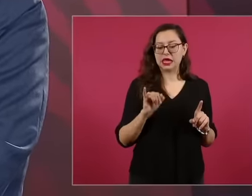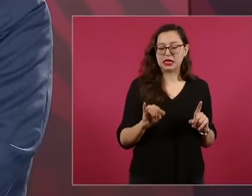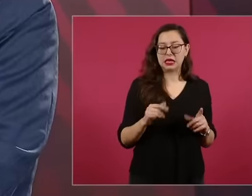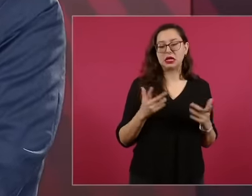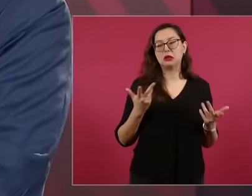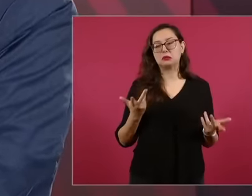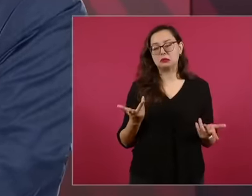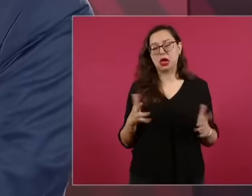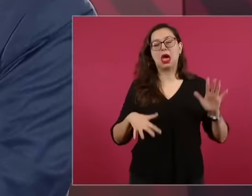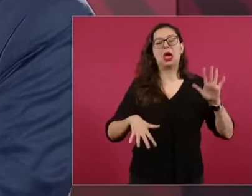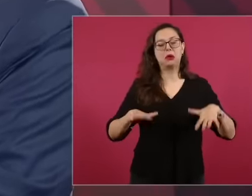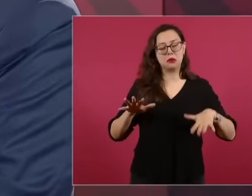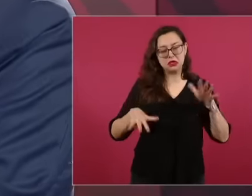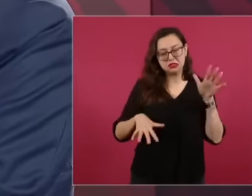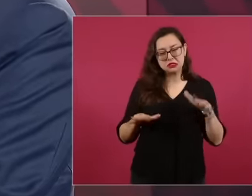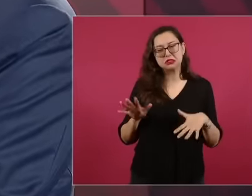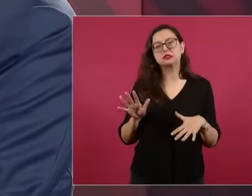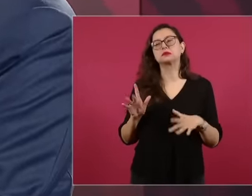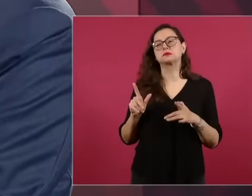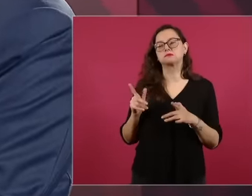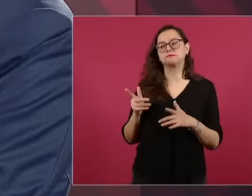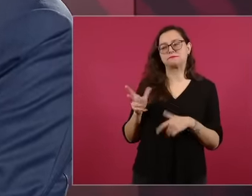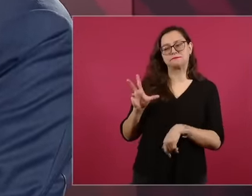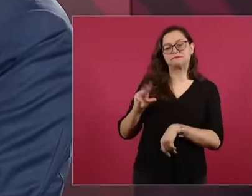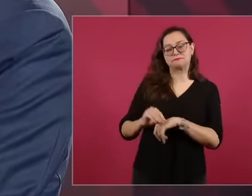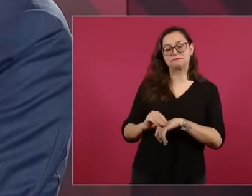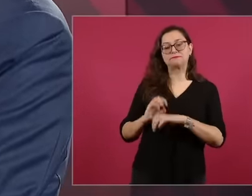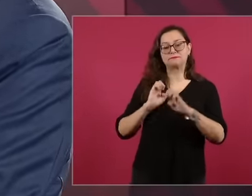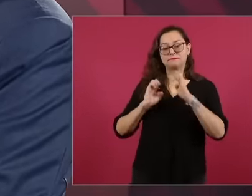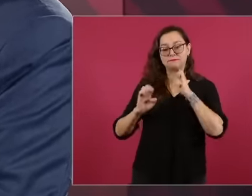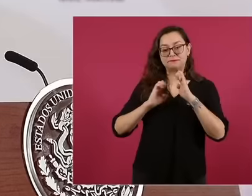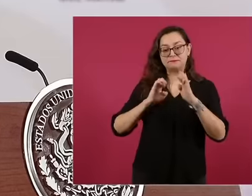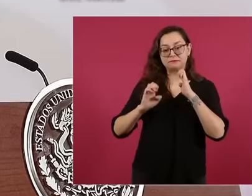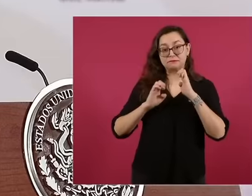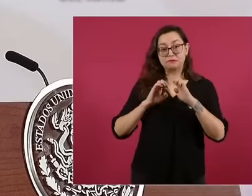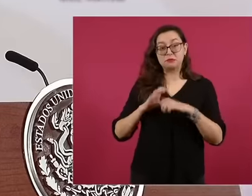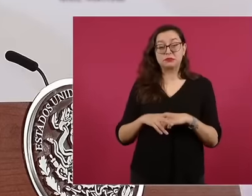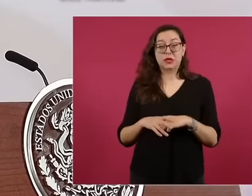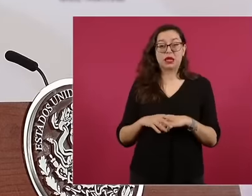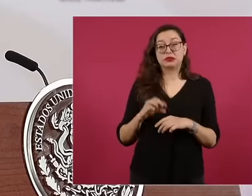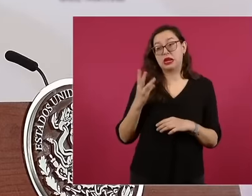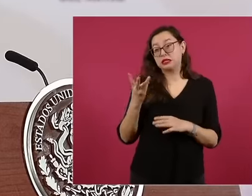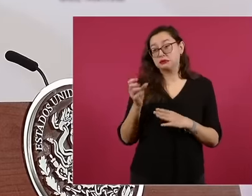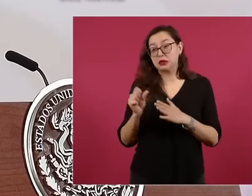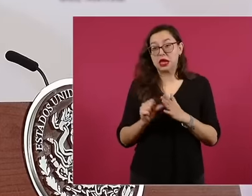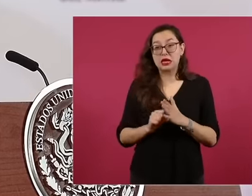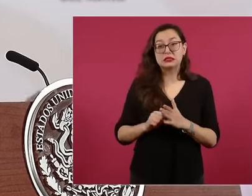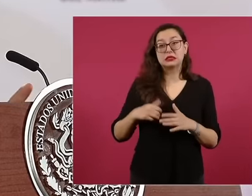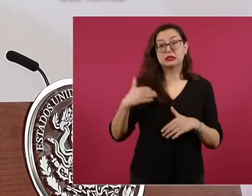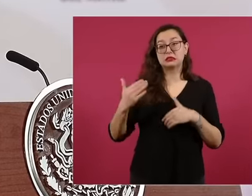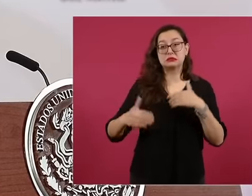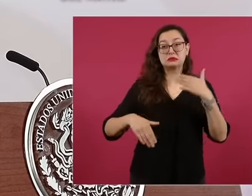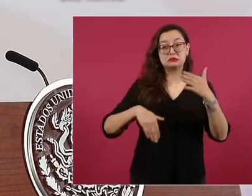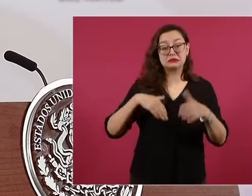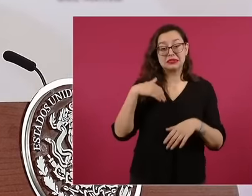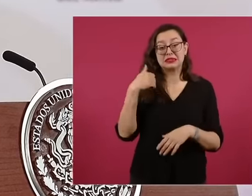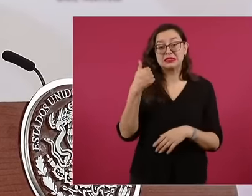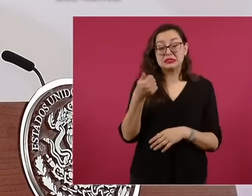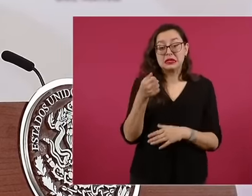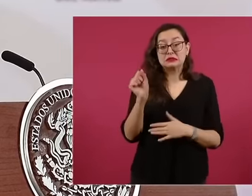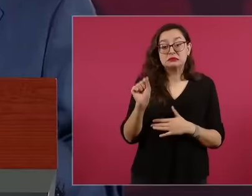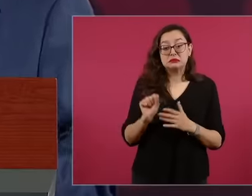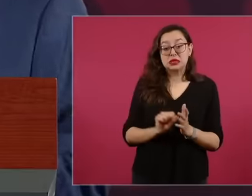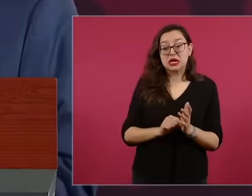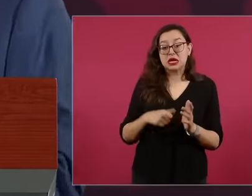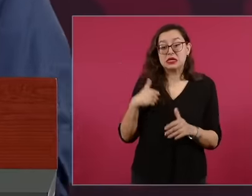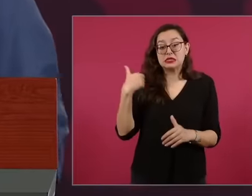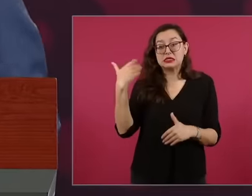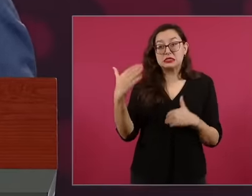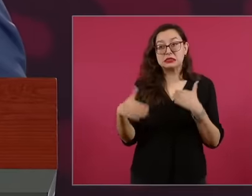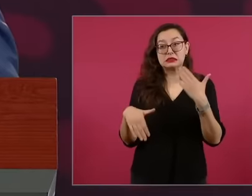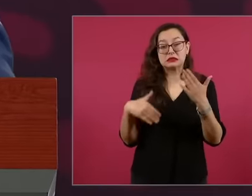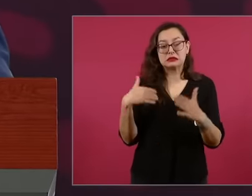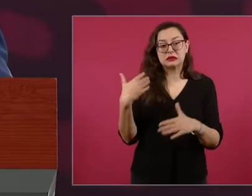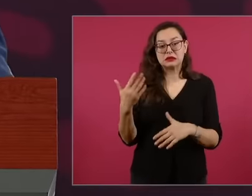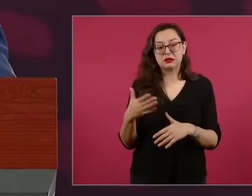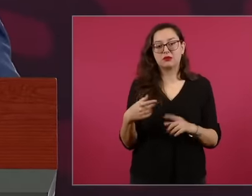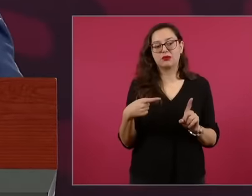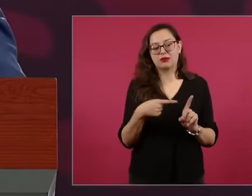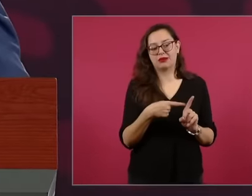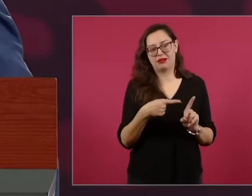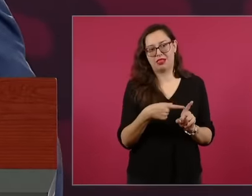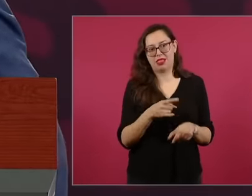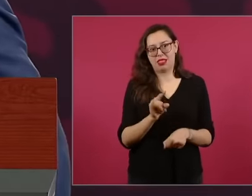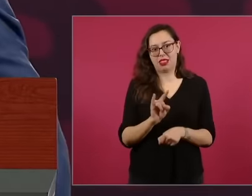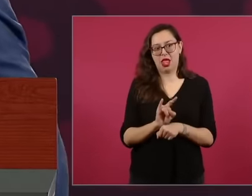months sometimes every 6 months to also pretend that there was